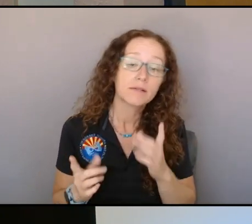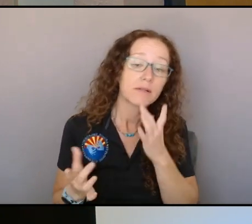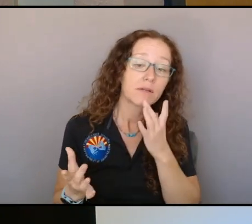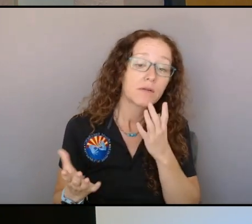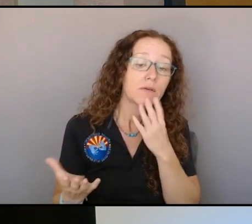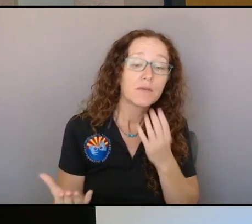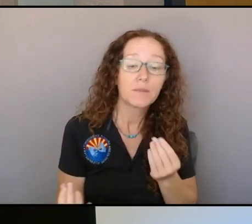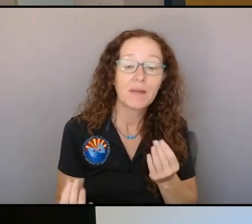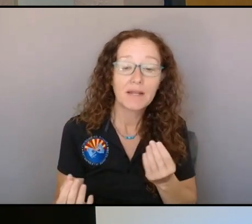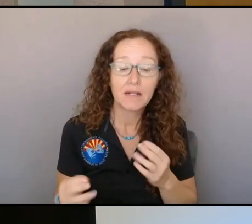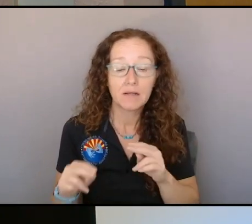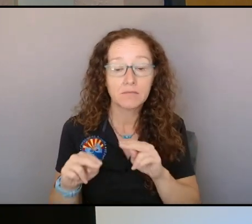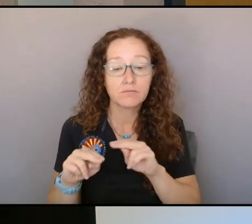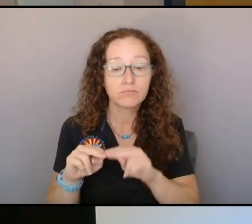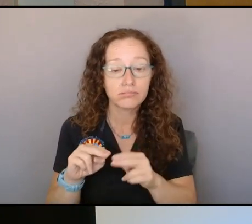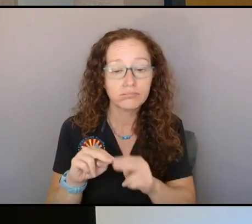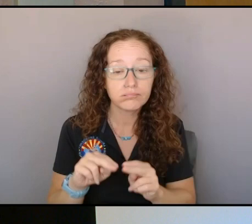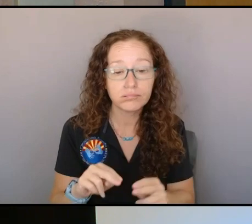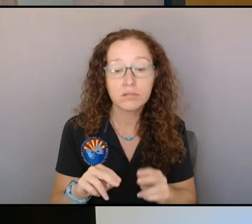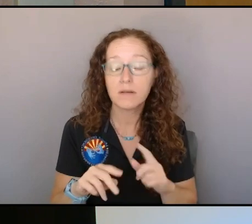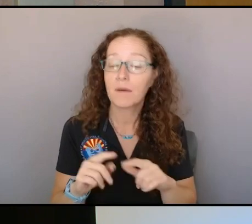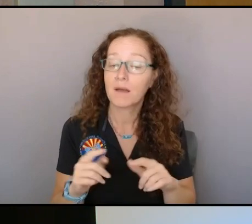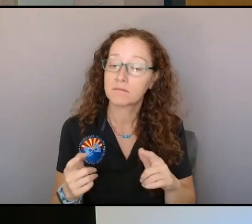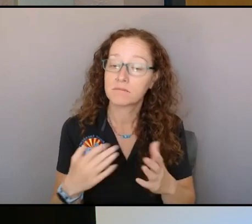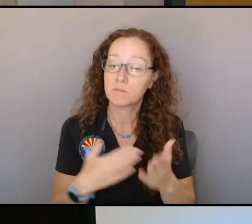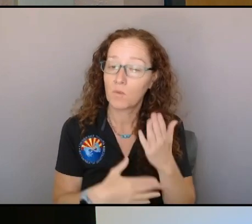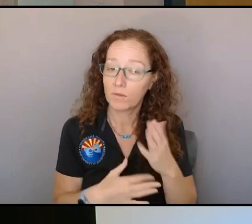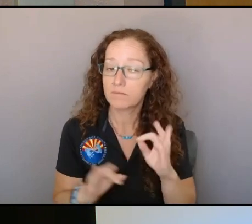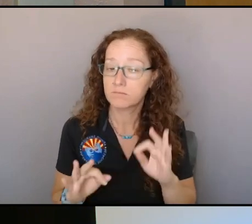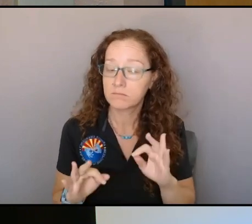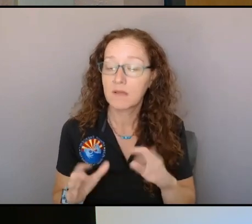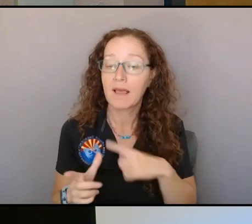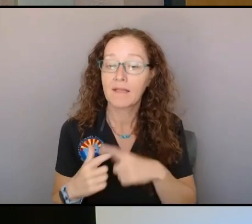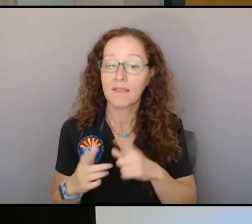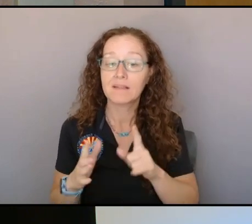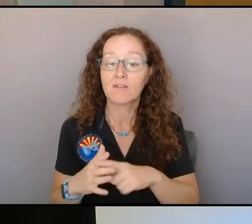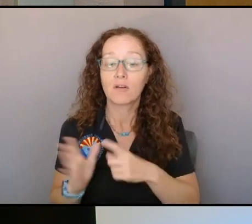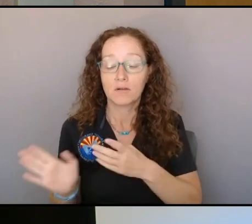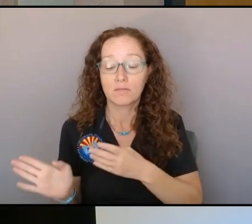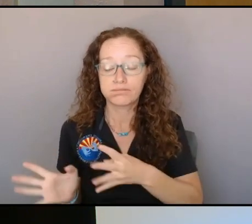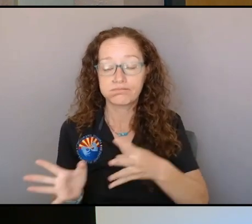southwest winds. Those are the winds that are going to push that moisture out. And if you look tomorrow night or tonight,